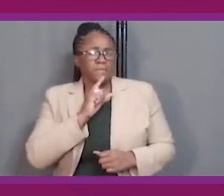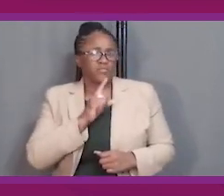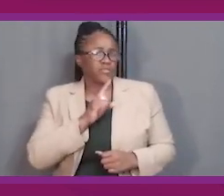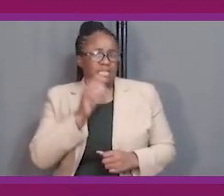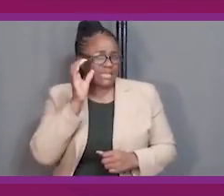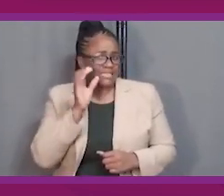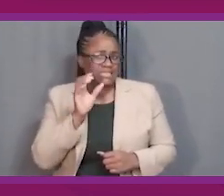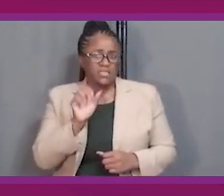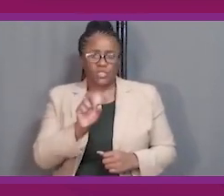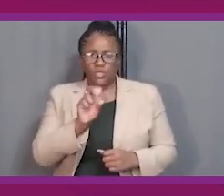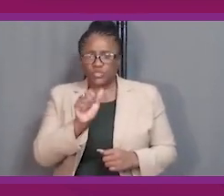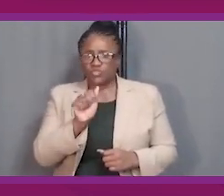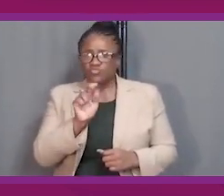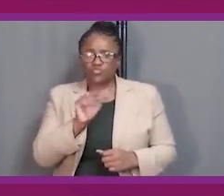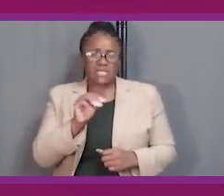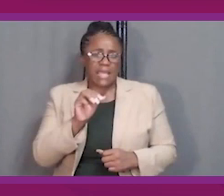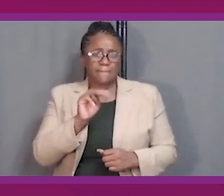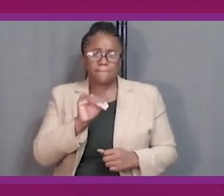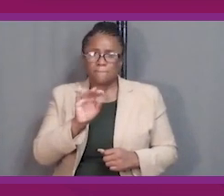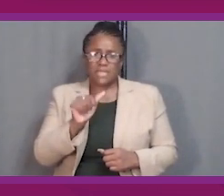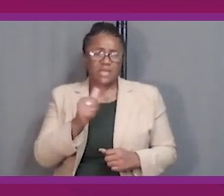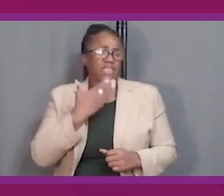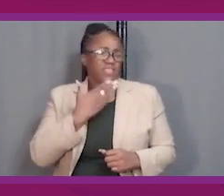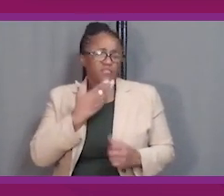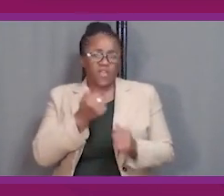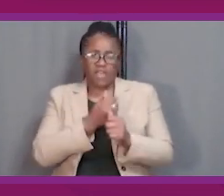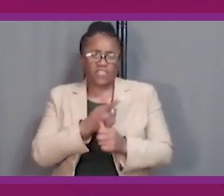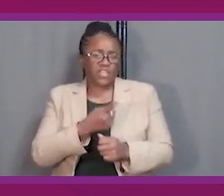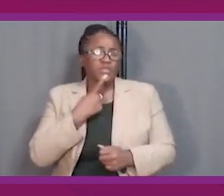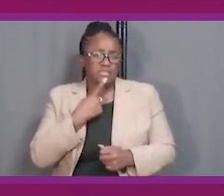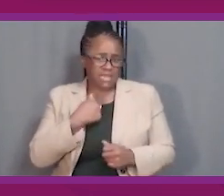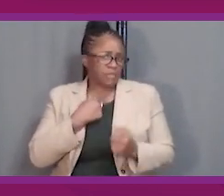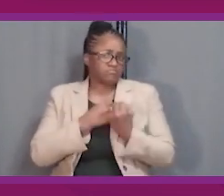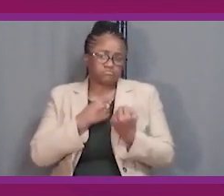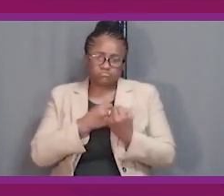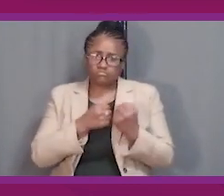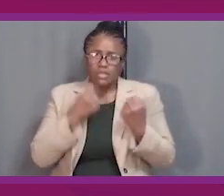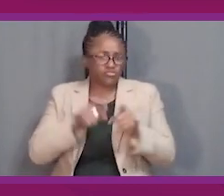with you and so glad to have you articulating those whole intersectionality out the world.